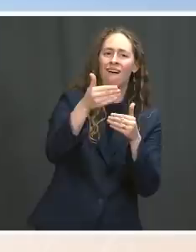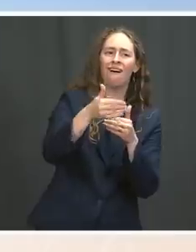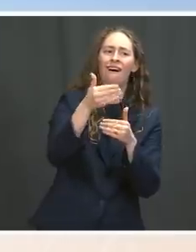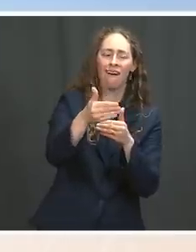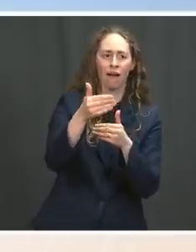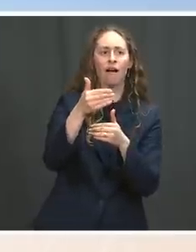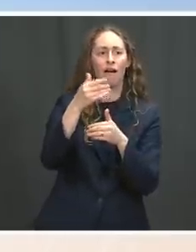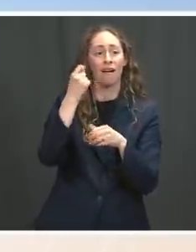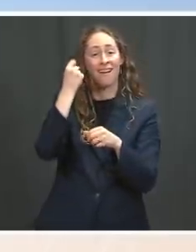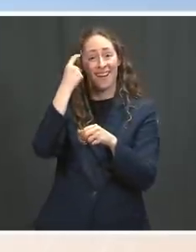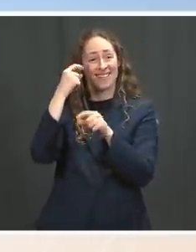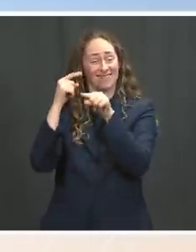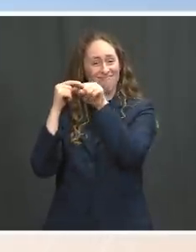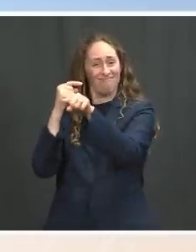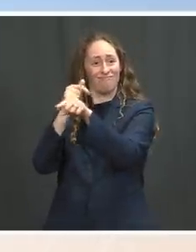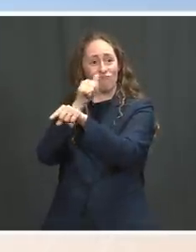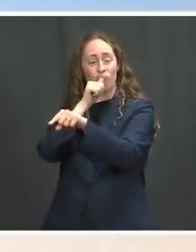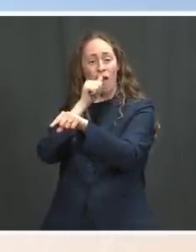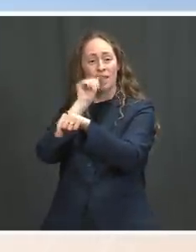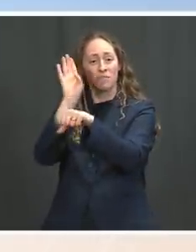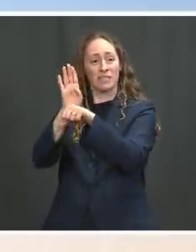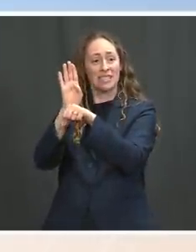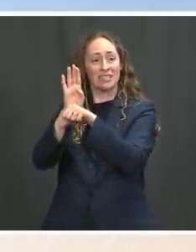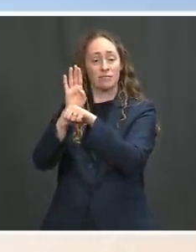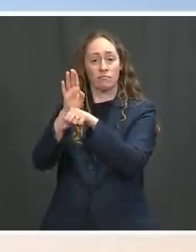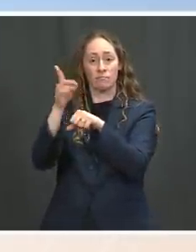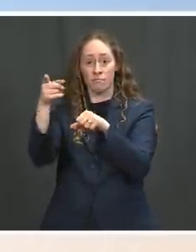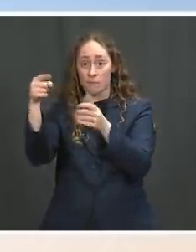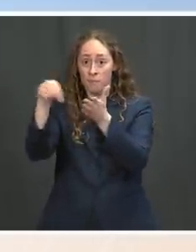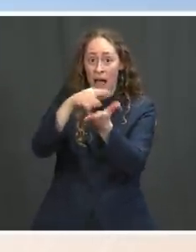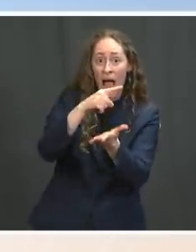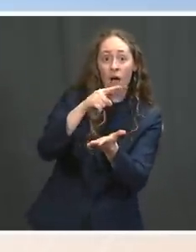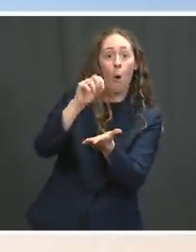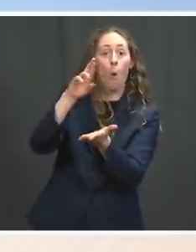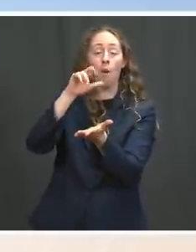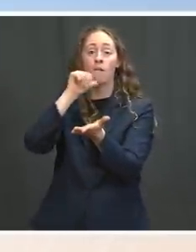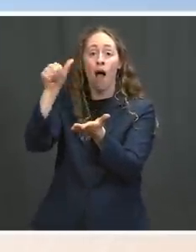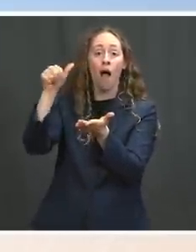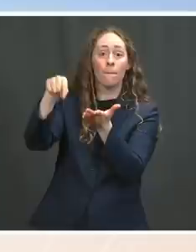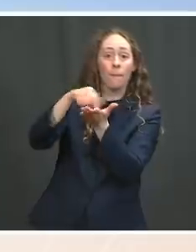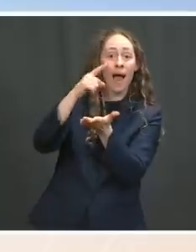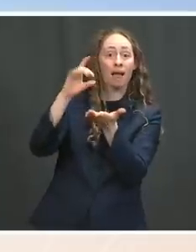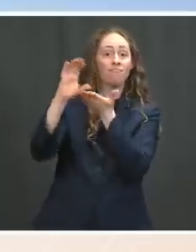about what they have or have not paid. The Press: Thank you, Jen. >> Ms. Psaki: Go ahead. The Press: Thanks, Jen. Going back to the topic that Peter first touched on -- >> Ms. Psaki: Yeah.